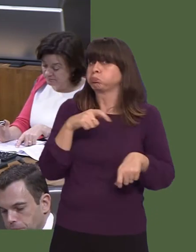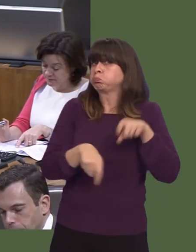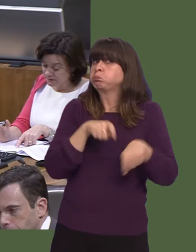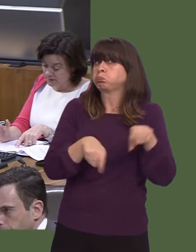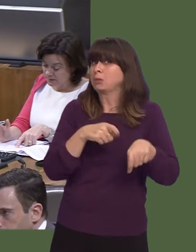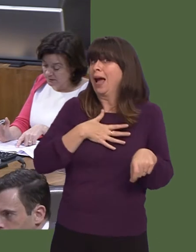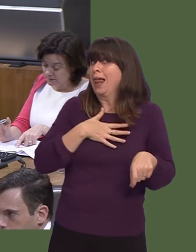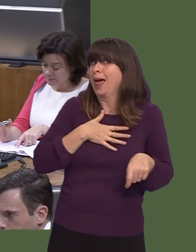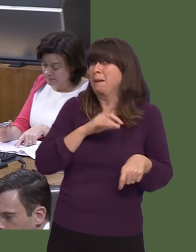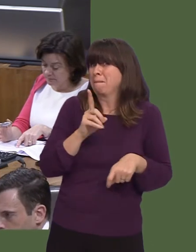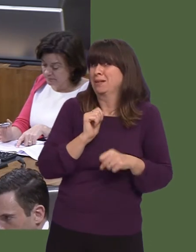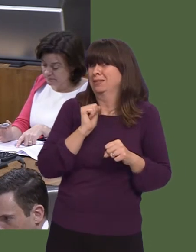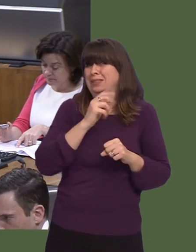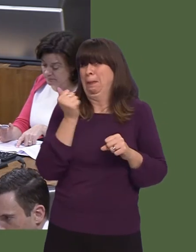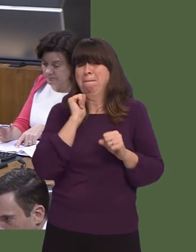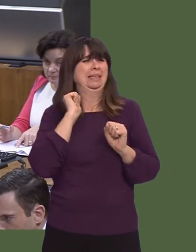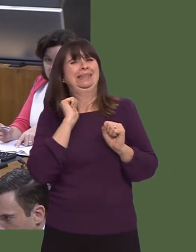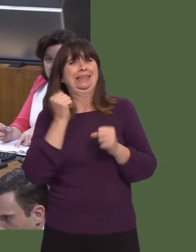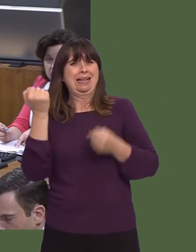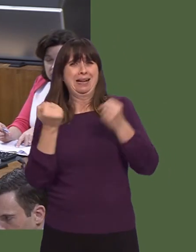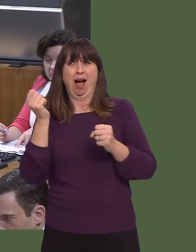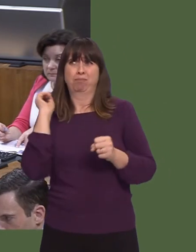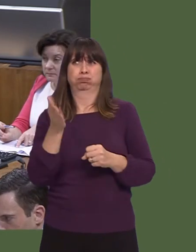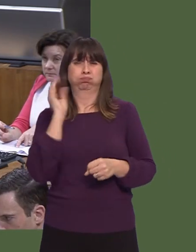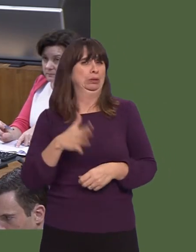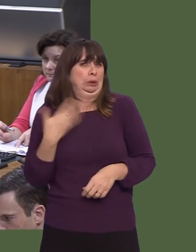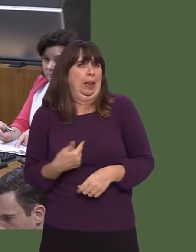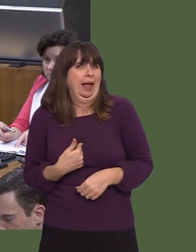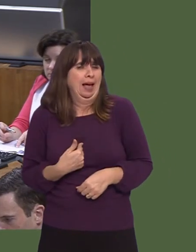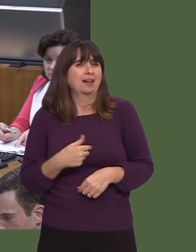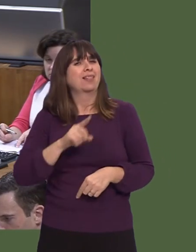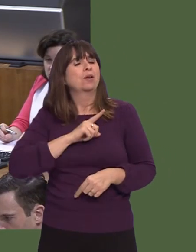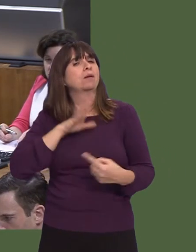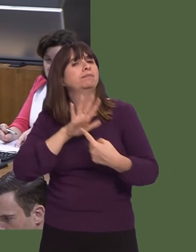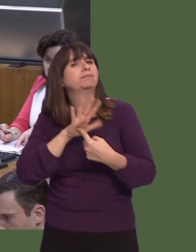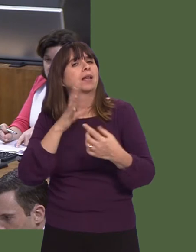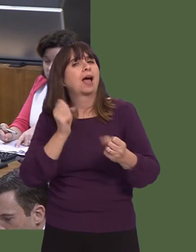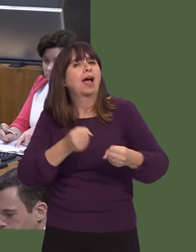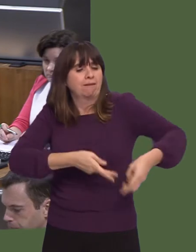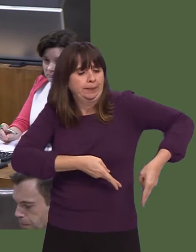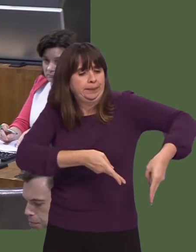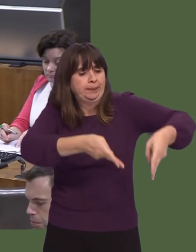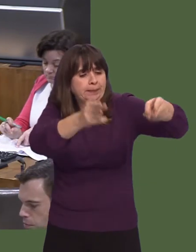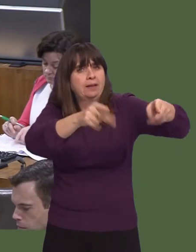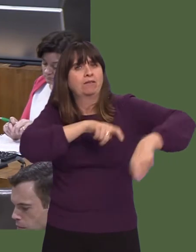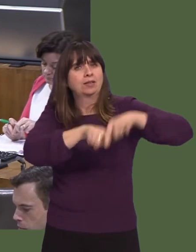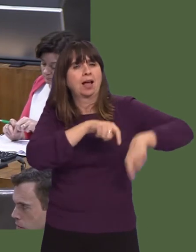to cycle more, but I'm not keen on mixing with cars on the road.' That's why it's important, of course, to provide dedicated cycle lanes. How do we do that? We have the Active Travel